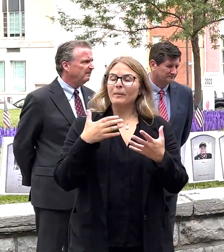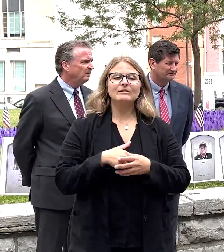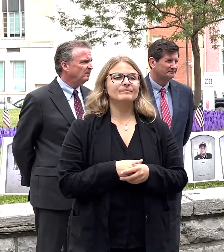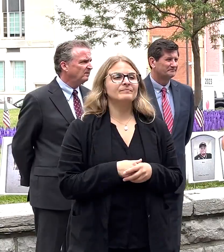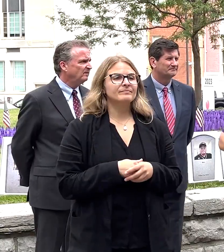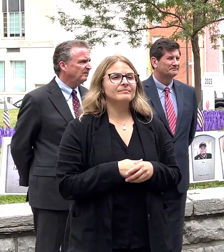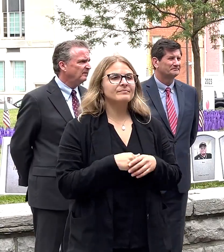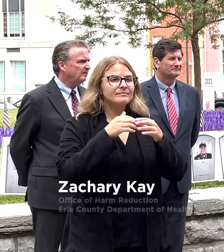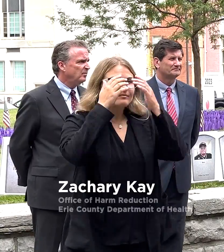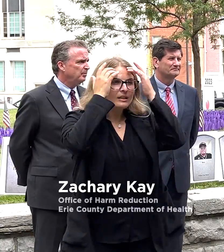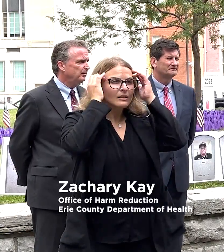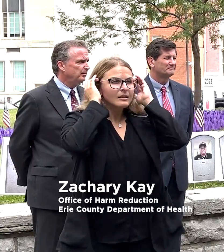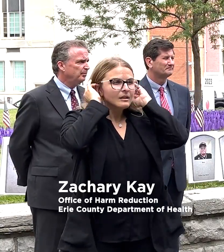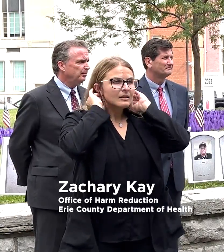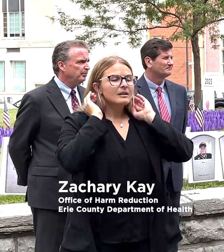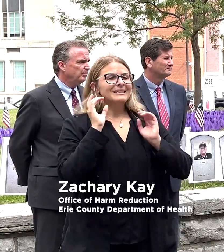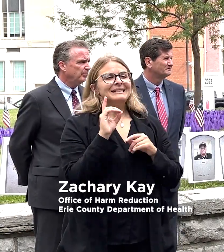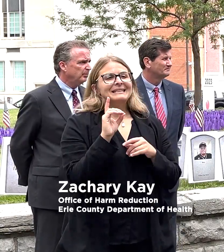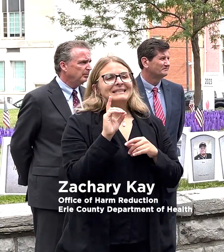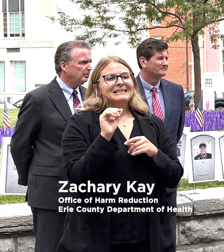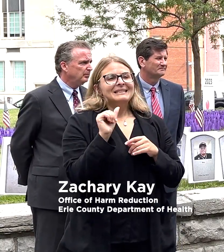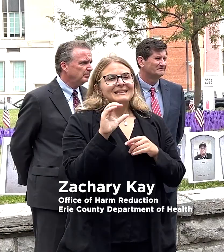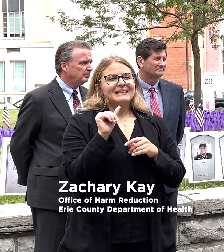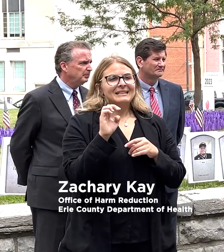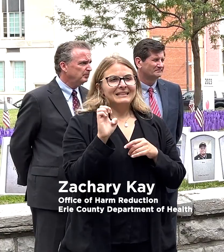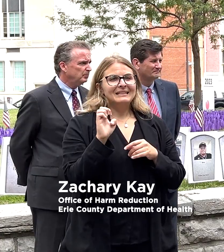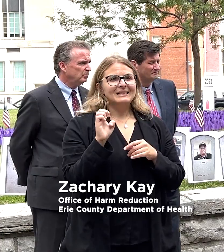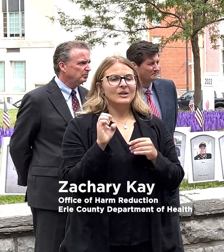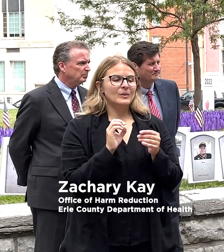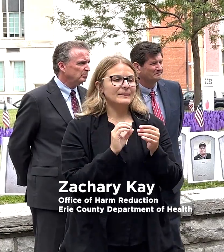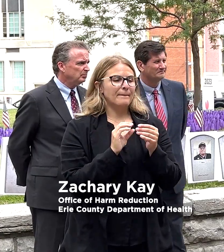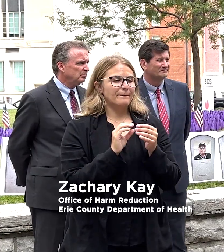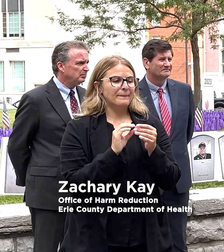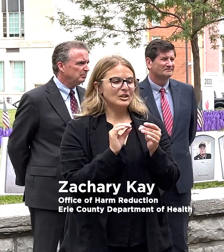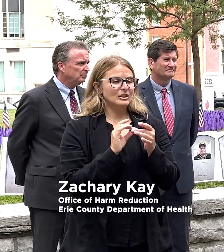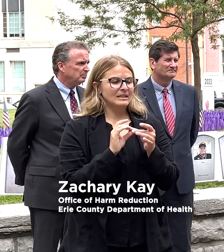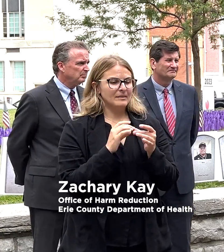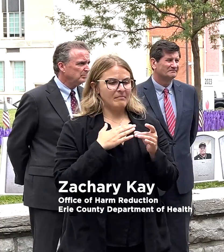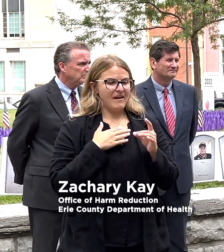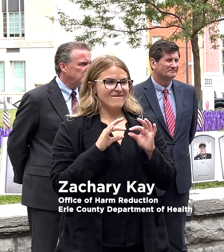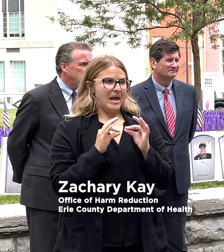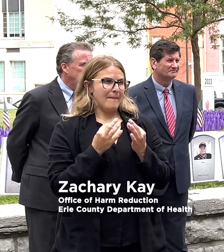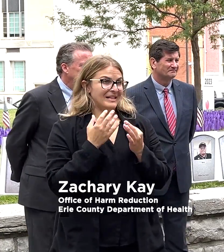that, District Attorney Kane was speaking about, my family knows personally.